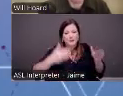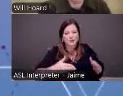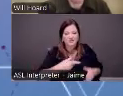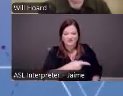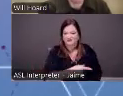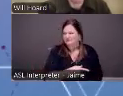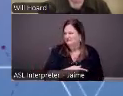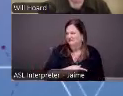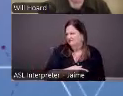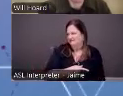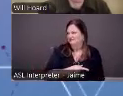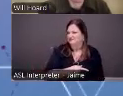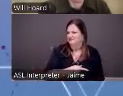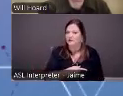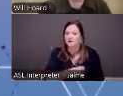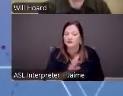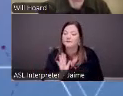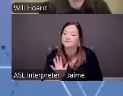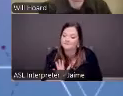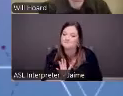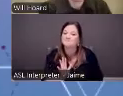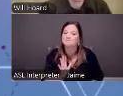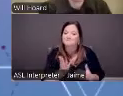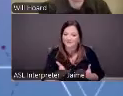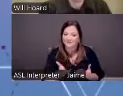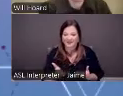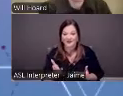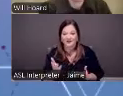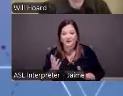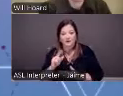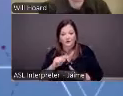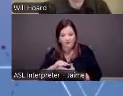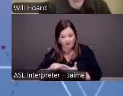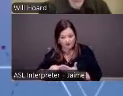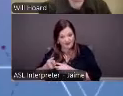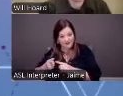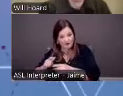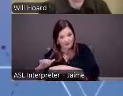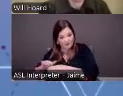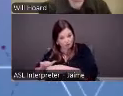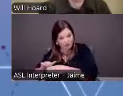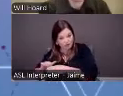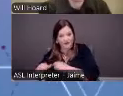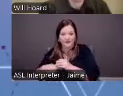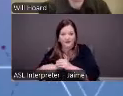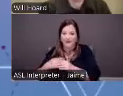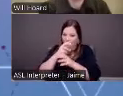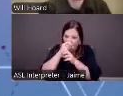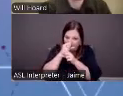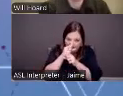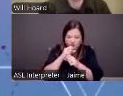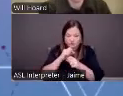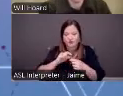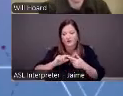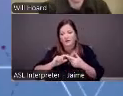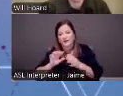But I kept repeating the things from the training about confidentiality and about the importance of responding